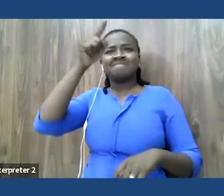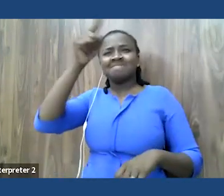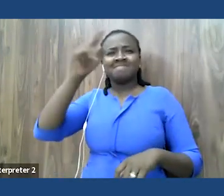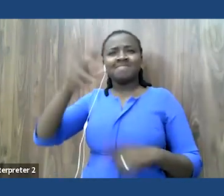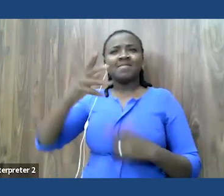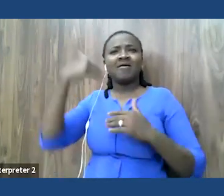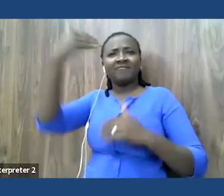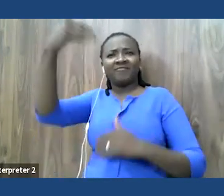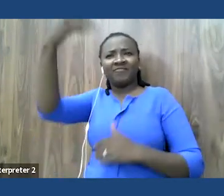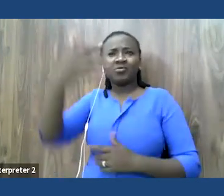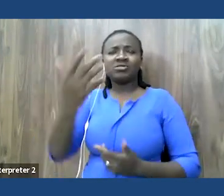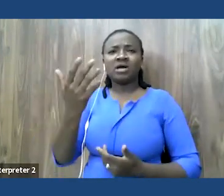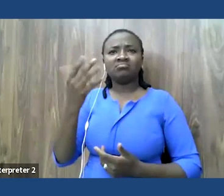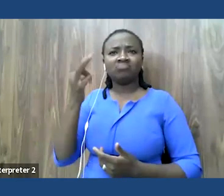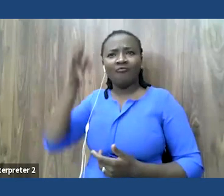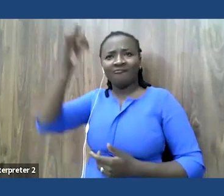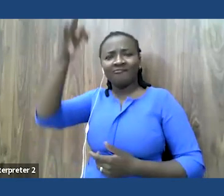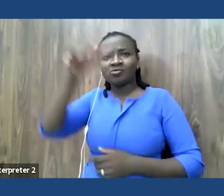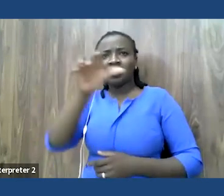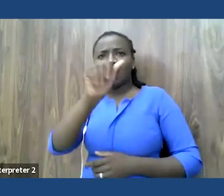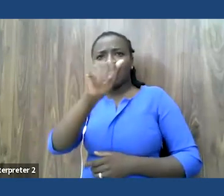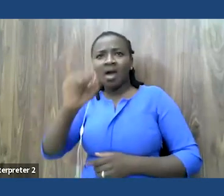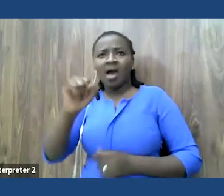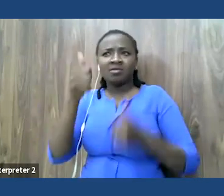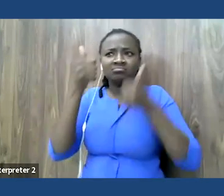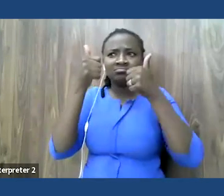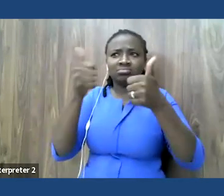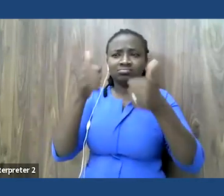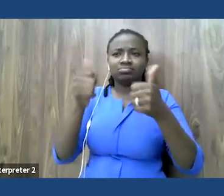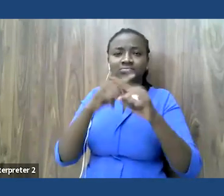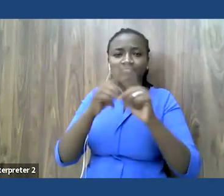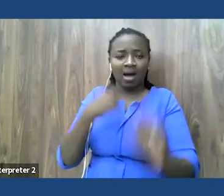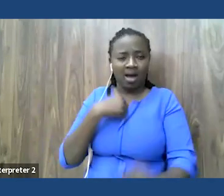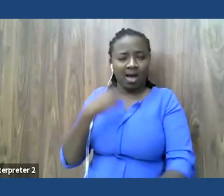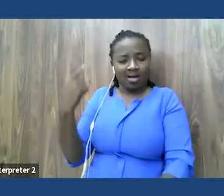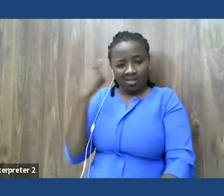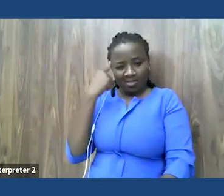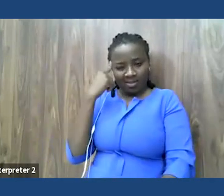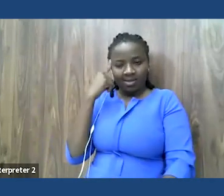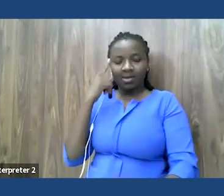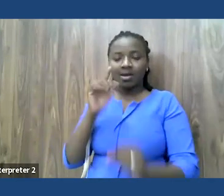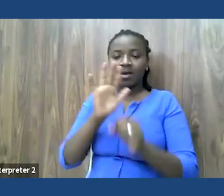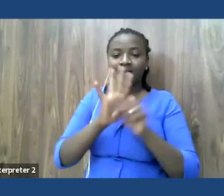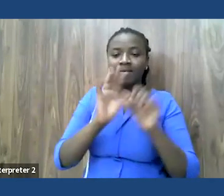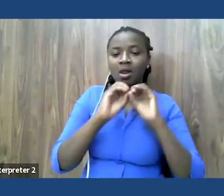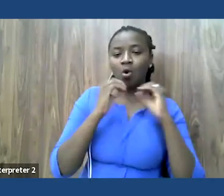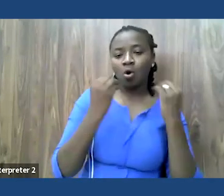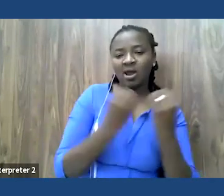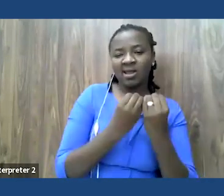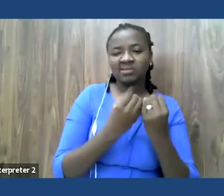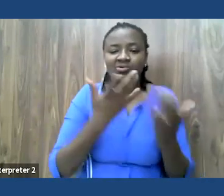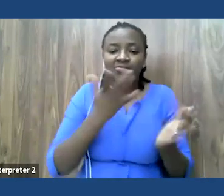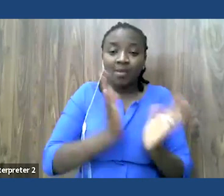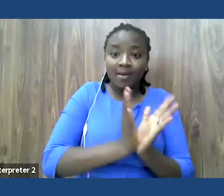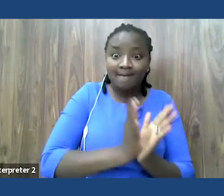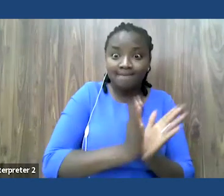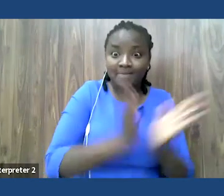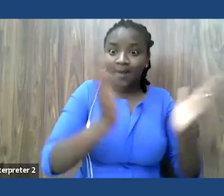I think organizations, public, private, nonprofit need to take a step back and also think about